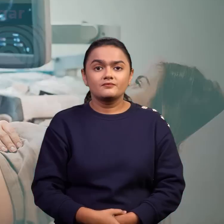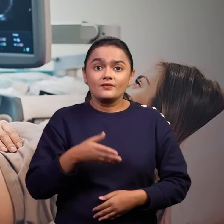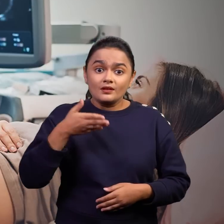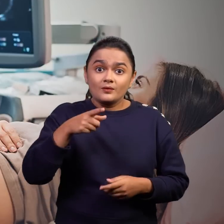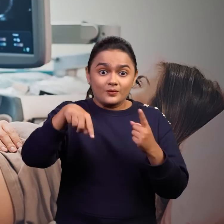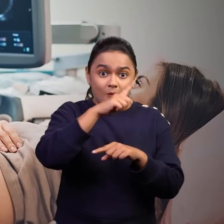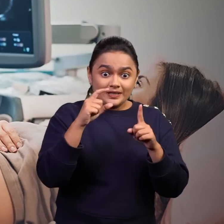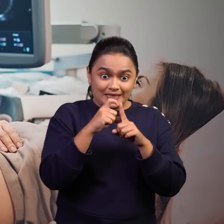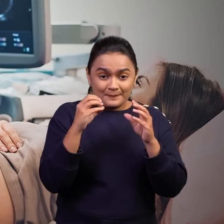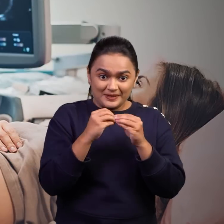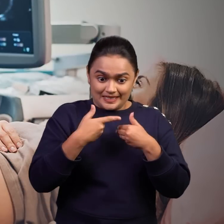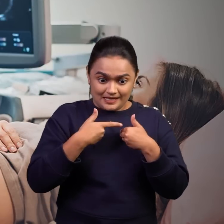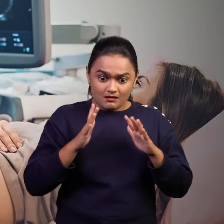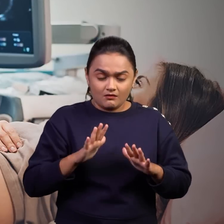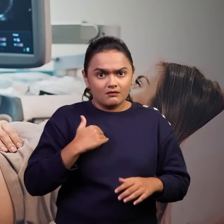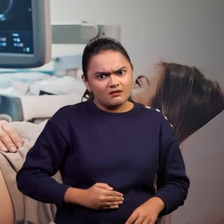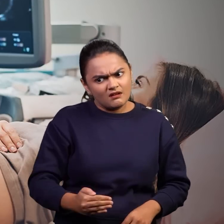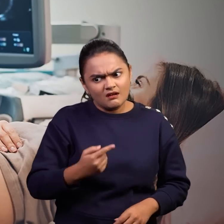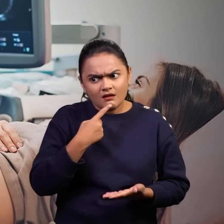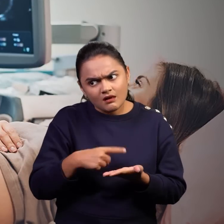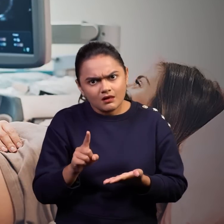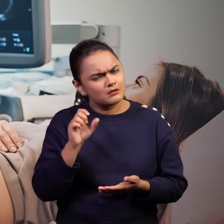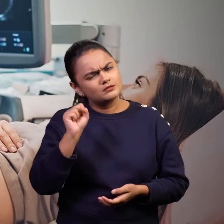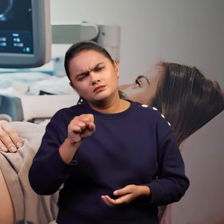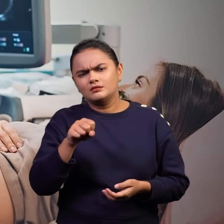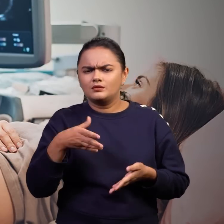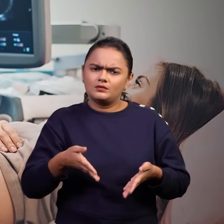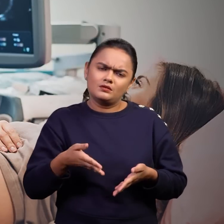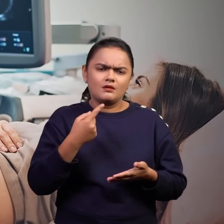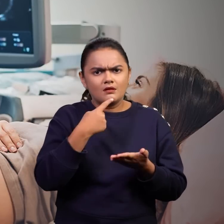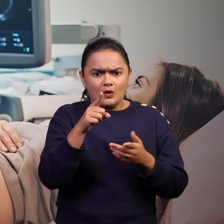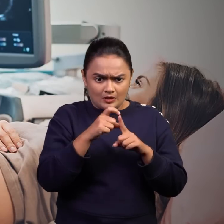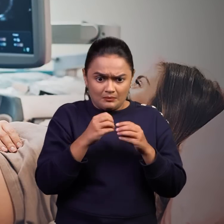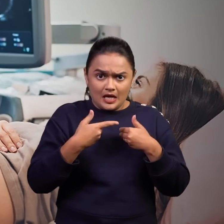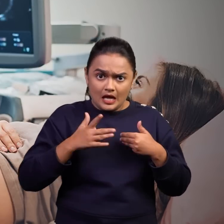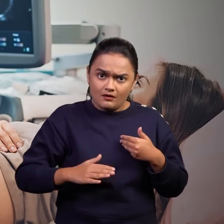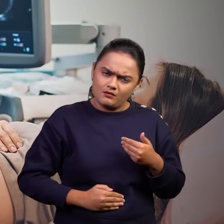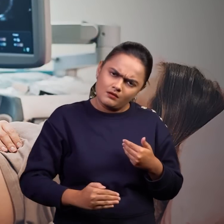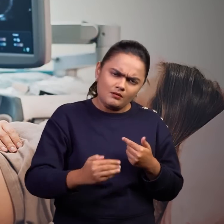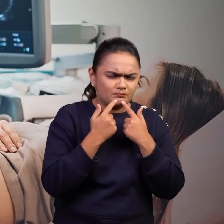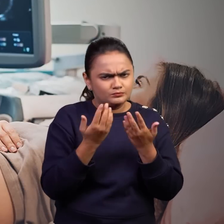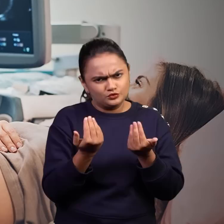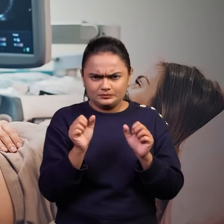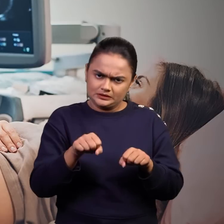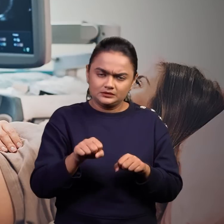Can diabetic women get pregnant? Definitely, women who have diabetes can get pregnant.